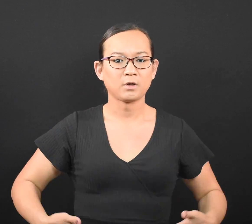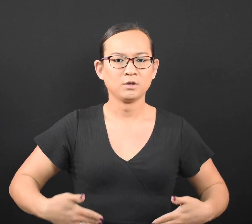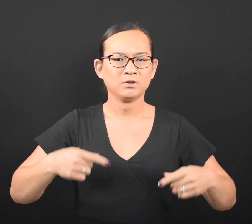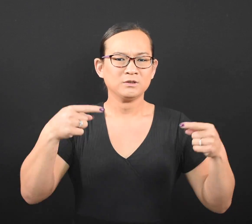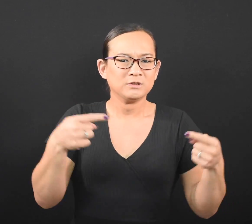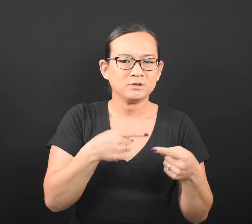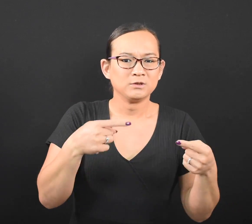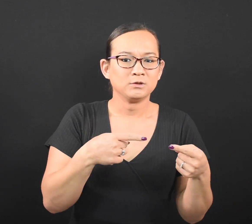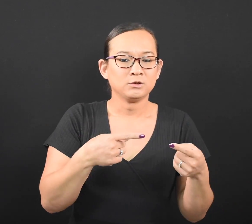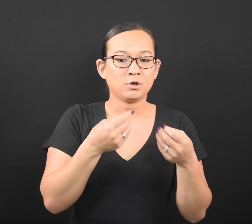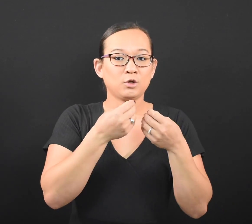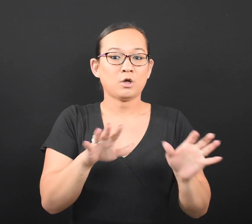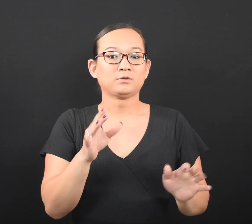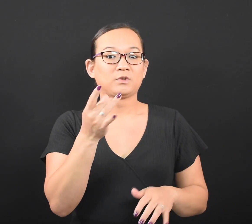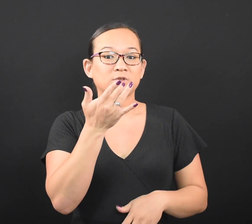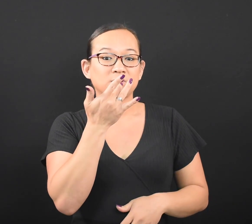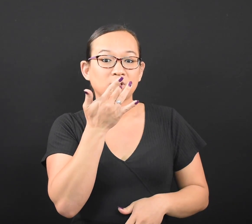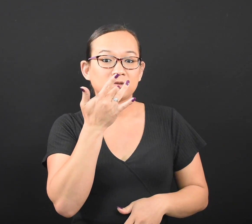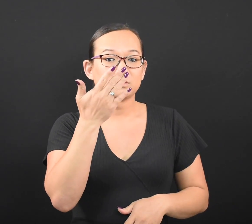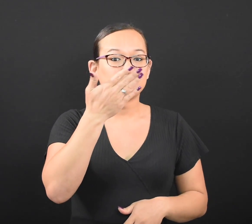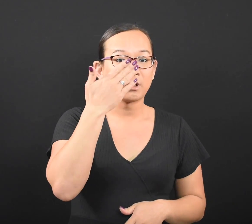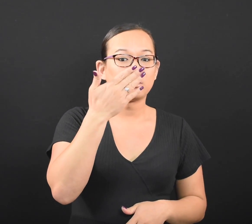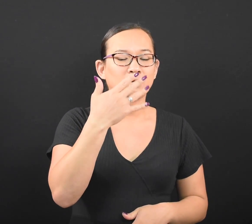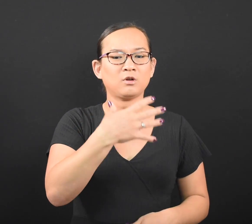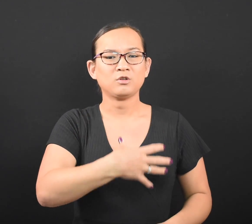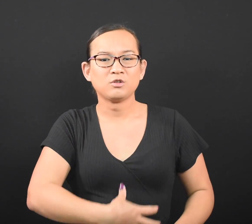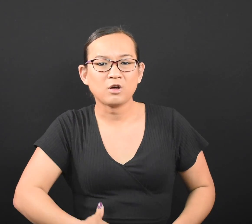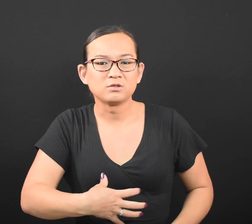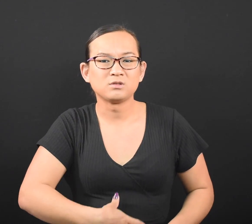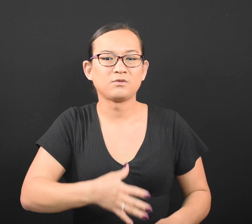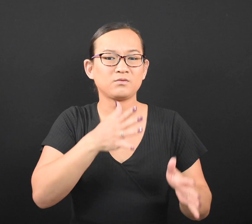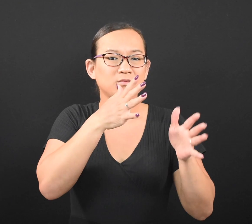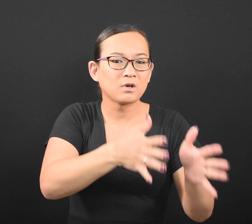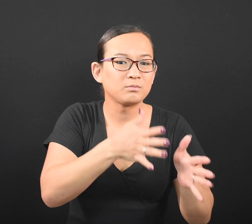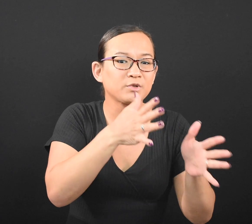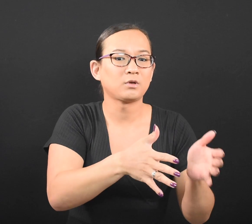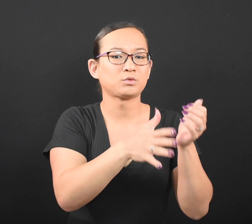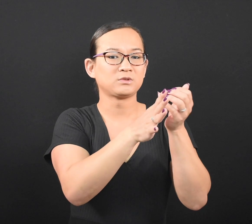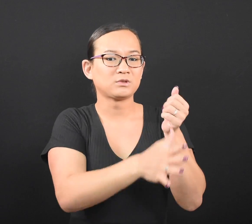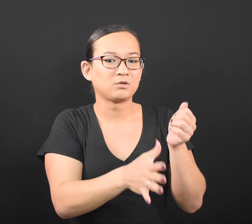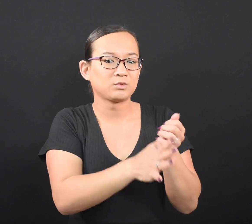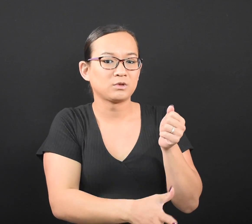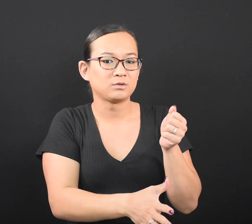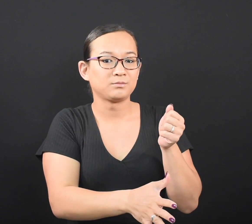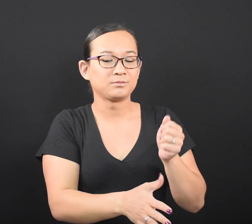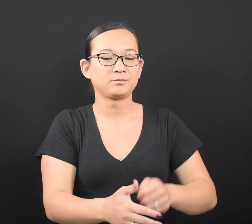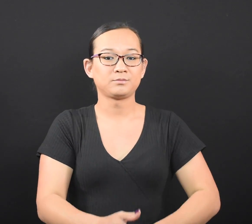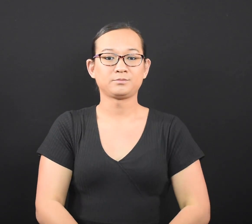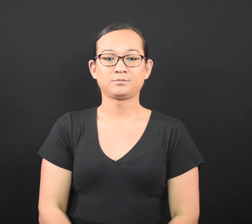Muscle and body aches -New Loss of taste or smell Nausea or vomiting -Diarrhea